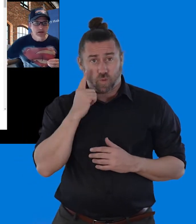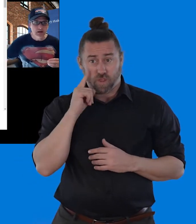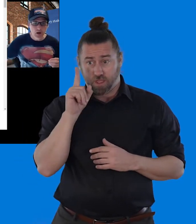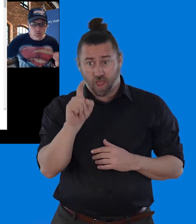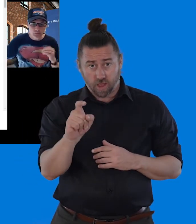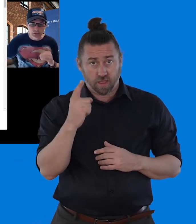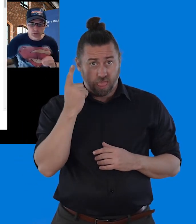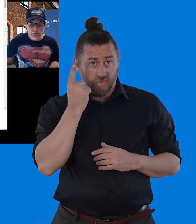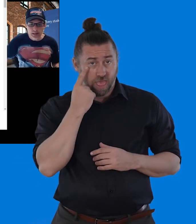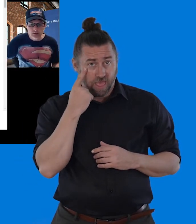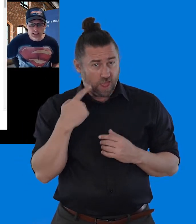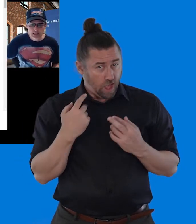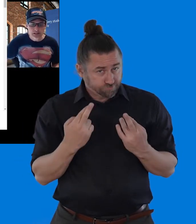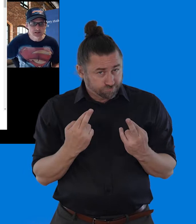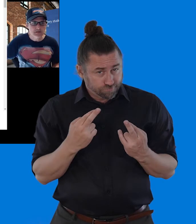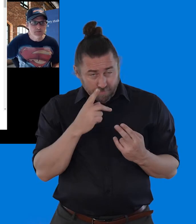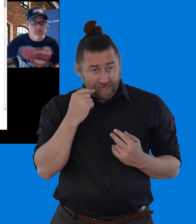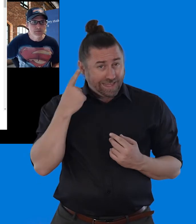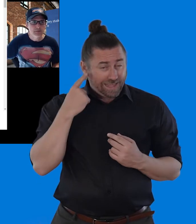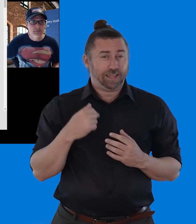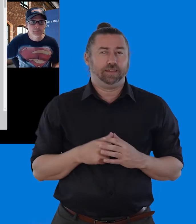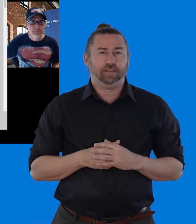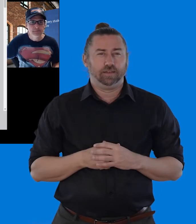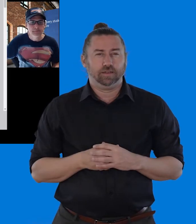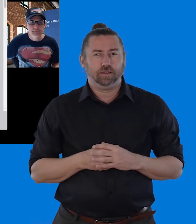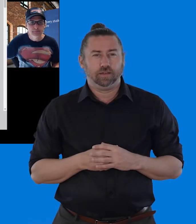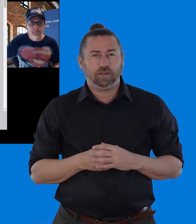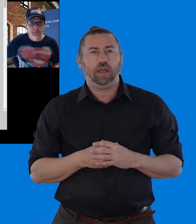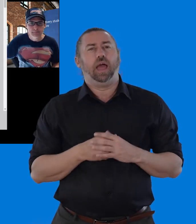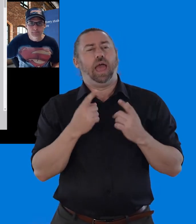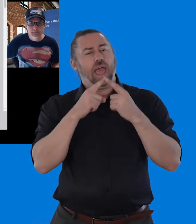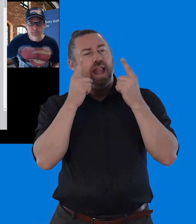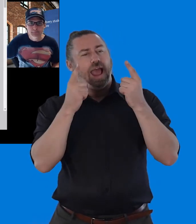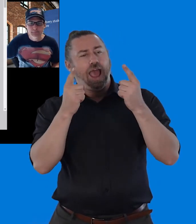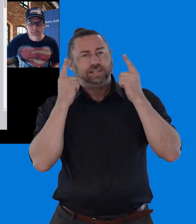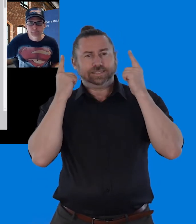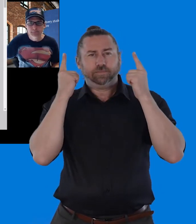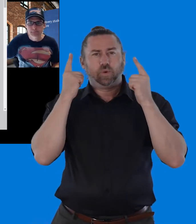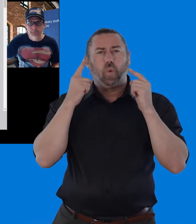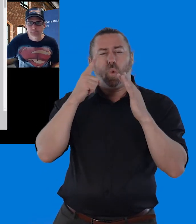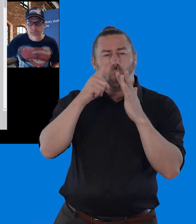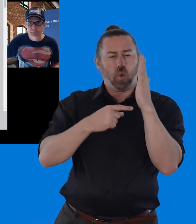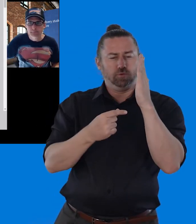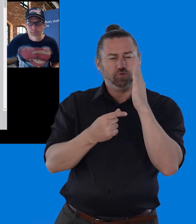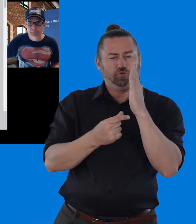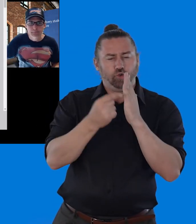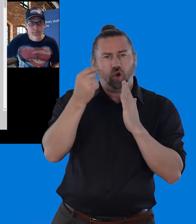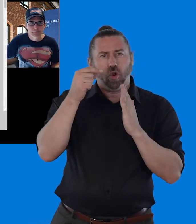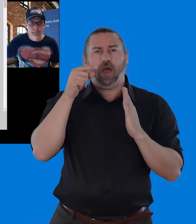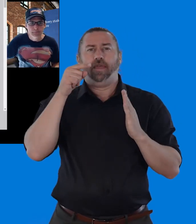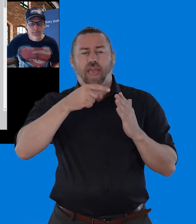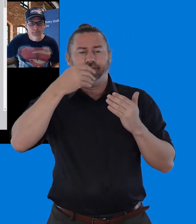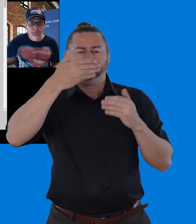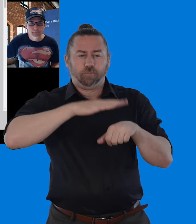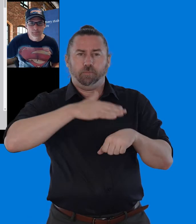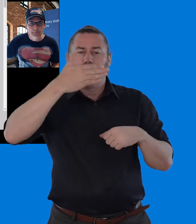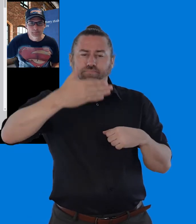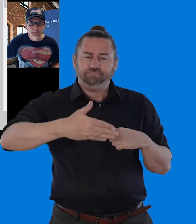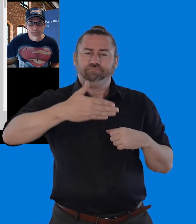And, hopefully, you're going to be able to hear this. (VIDEO PLAYS), An academic or scholarly journal is a periodical publication in which scholarship